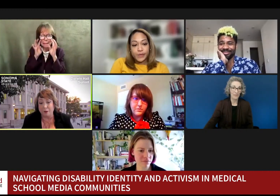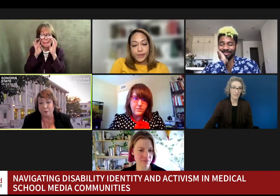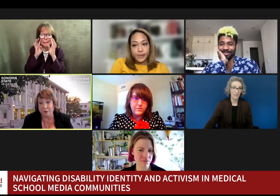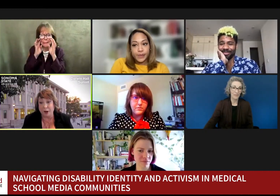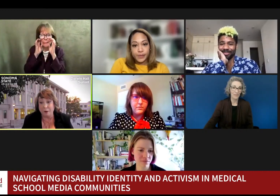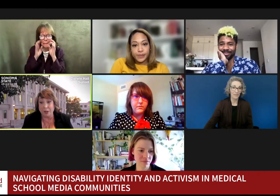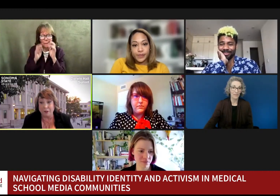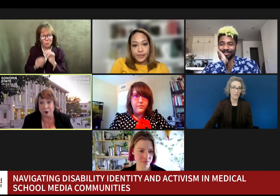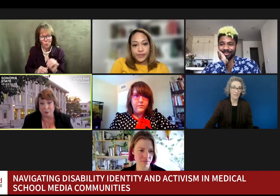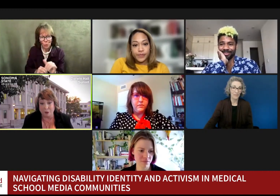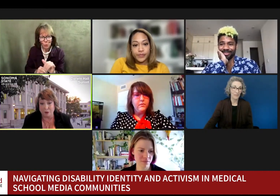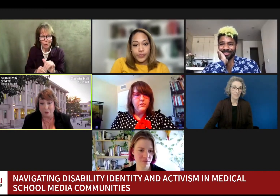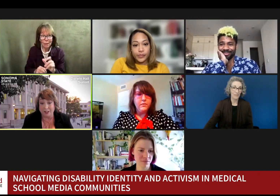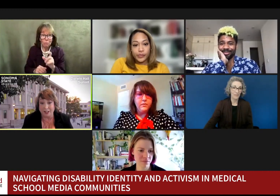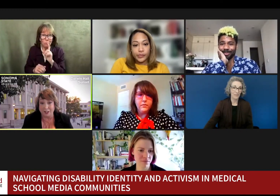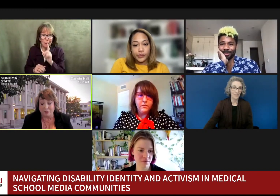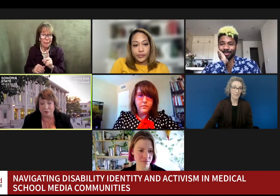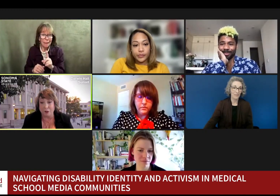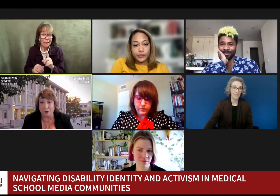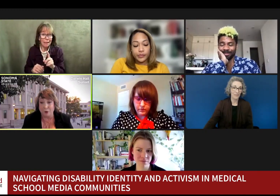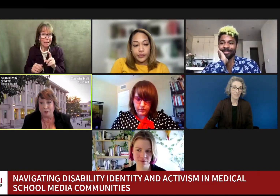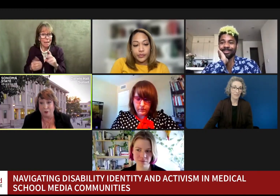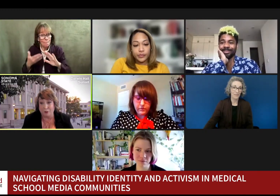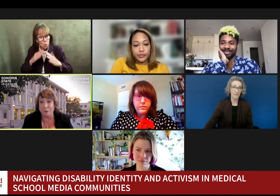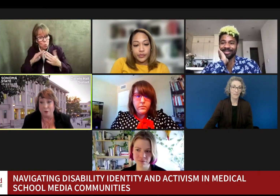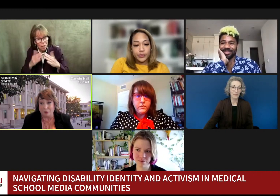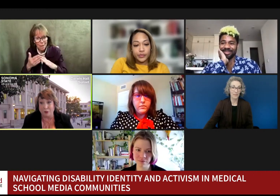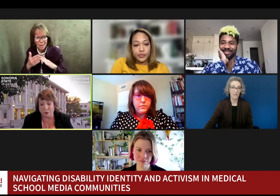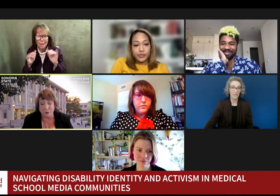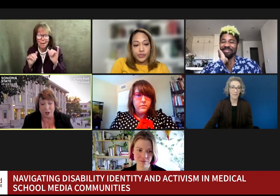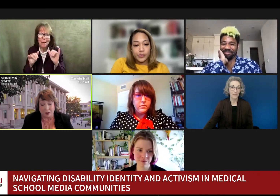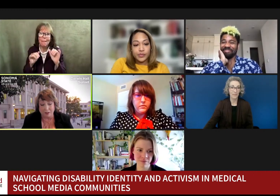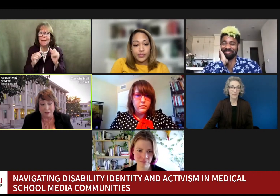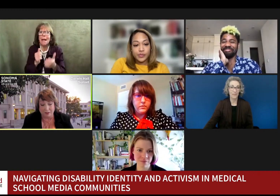it provided me the opportunity to get to follow and learn from all of you as well.